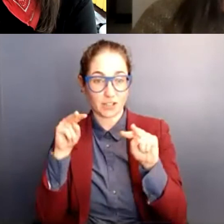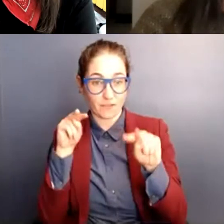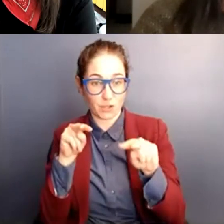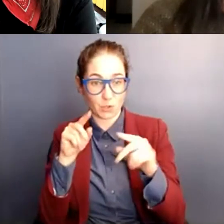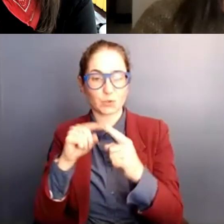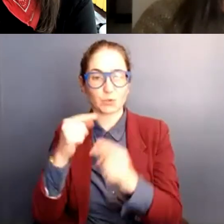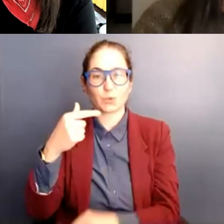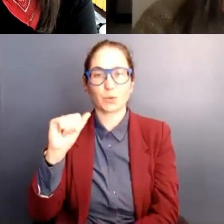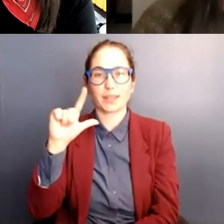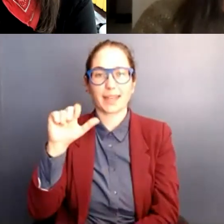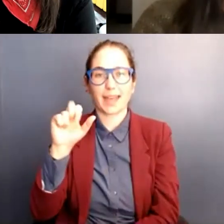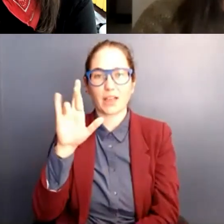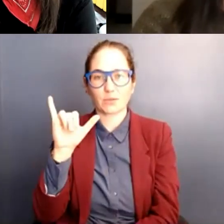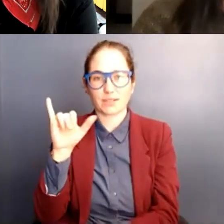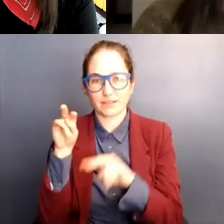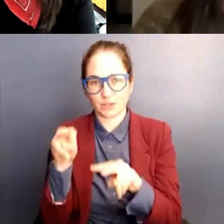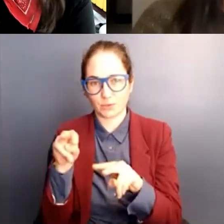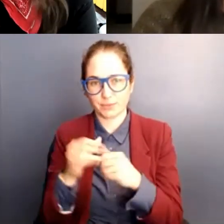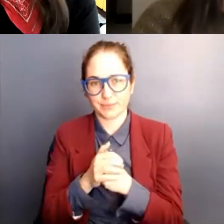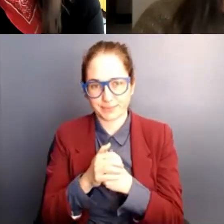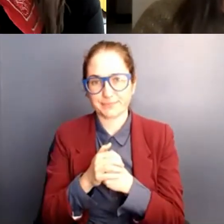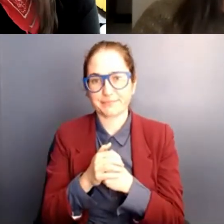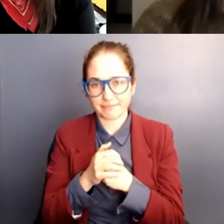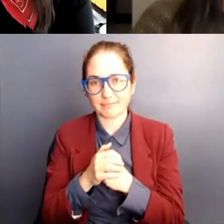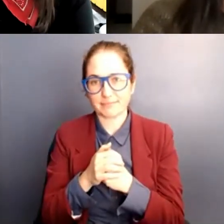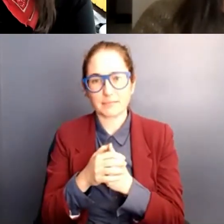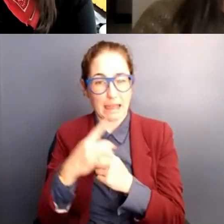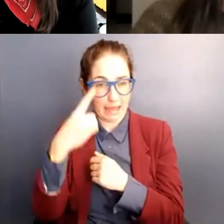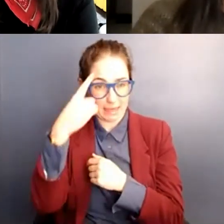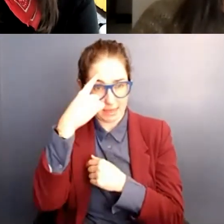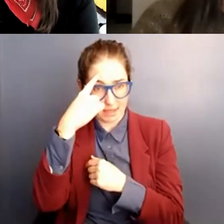view. And I think that that is what helped while